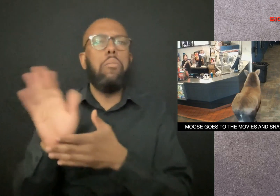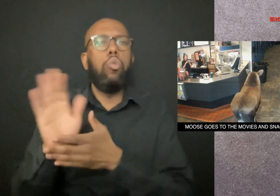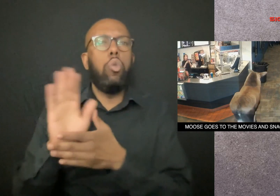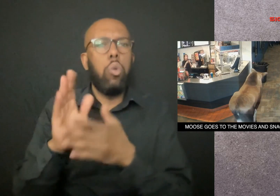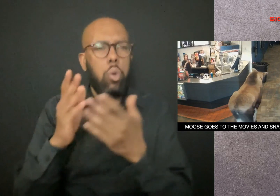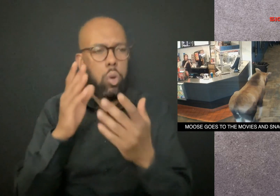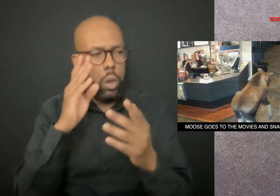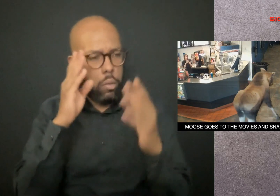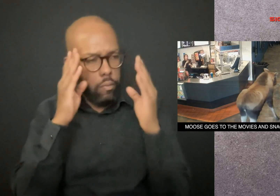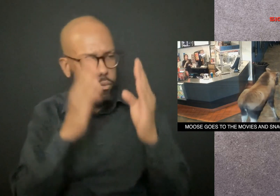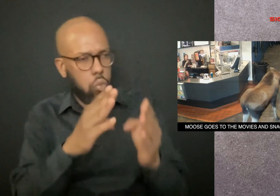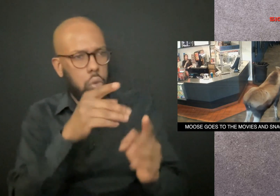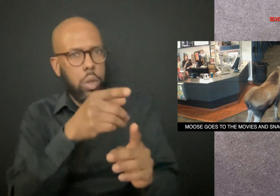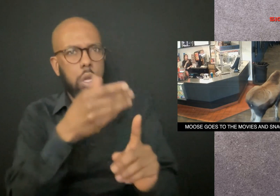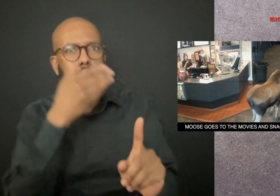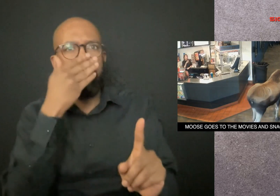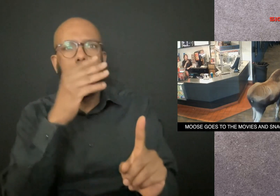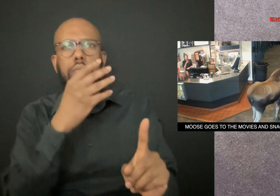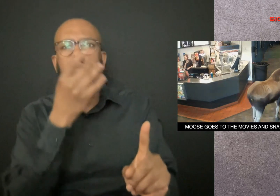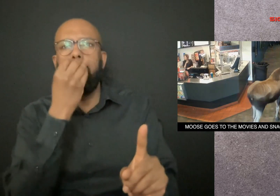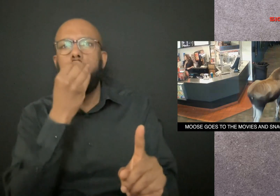the moose wasn't interested in seeing the show